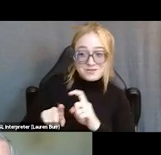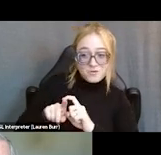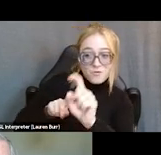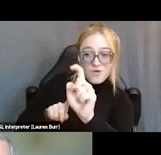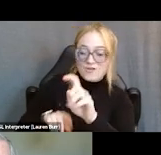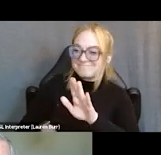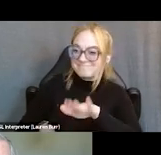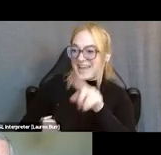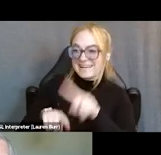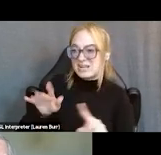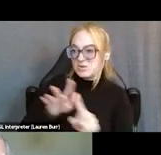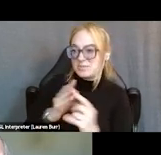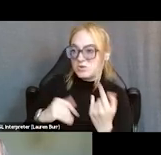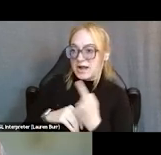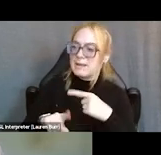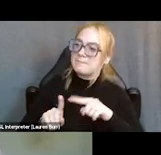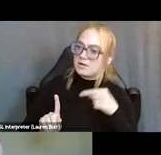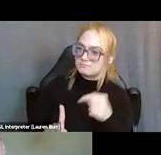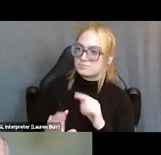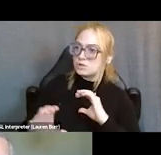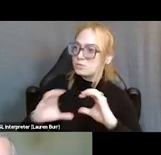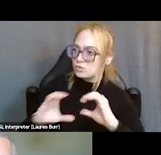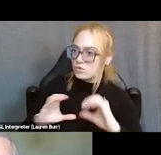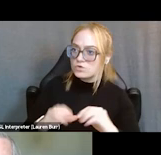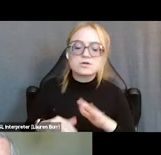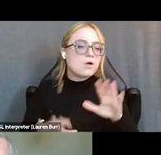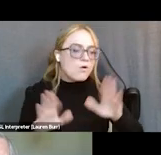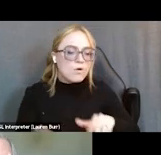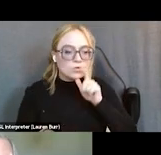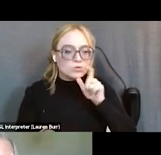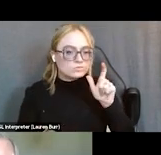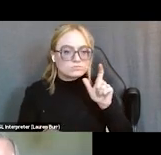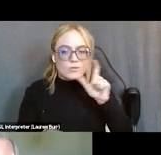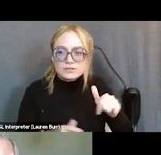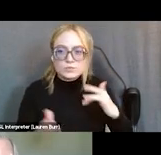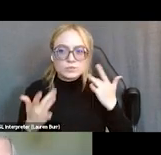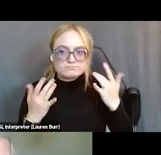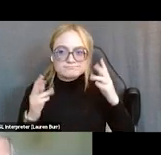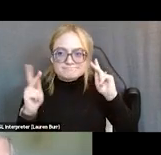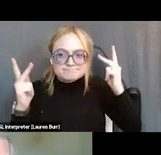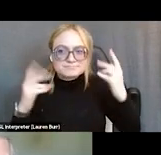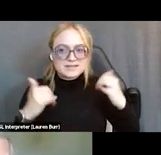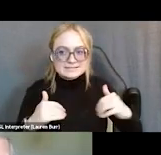or whatever and she said, don't worry about it. We still got time. It is just, you know,